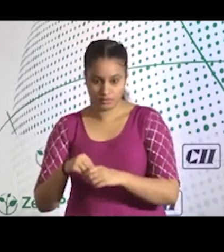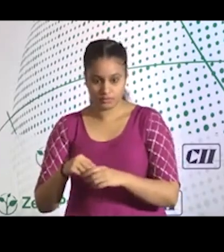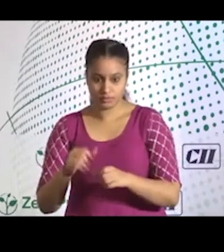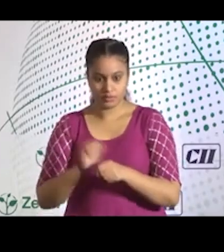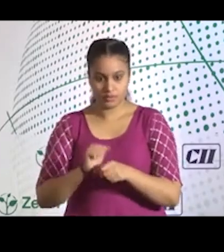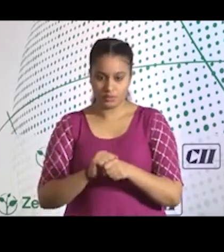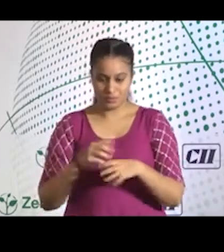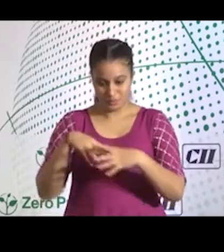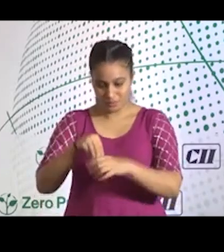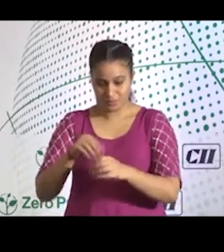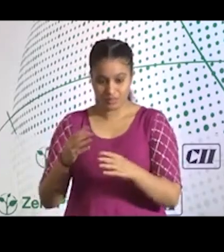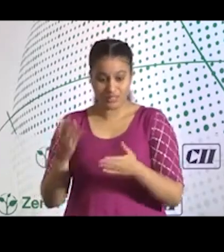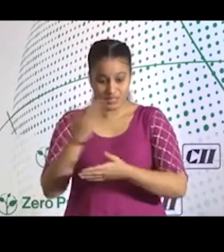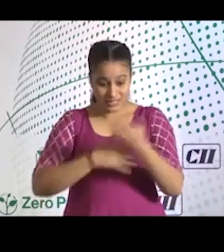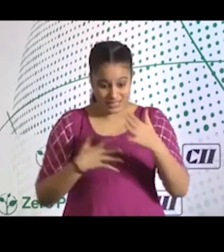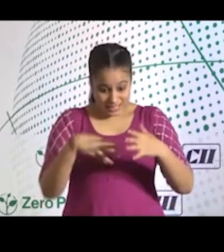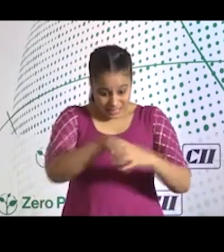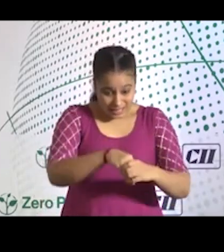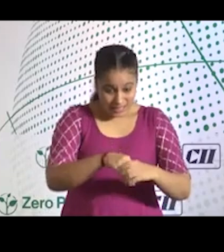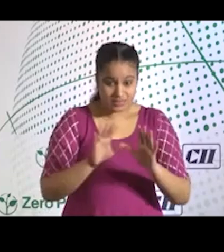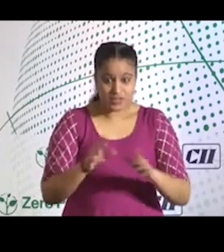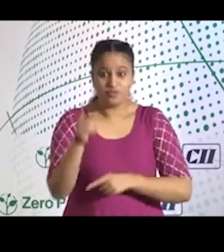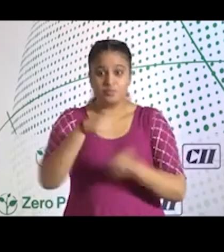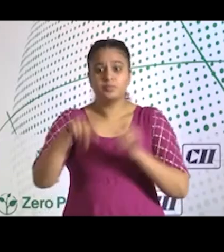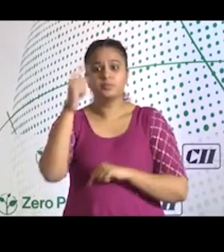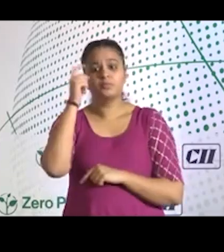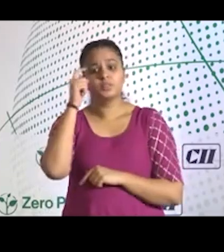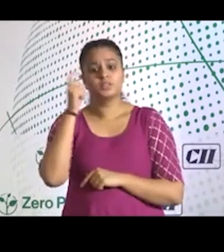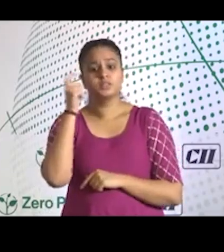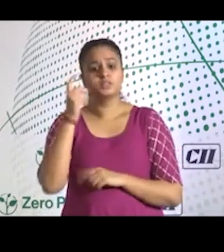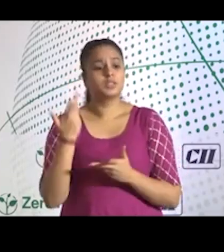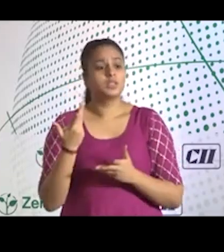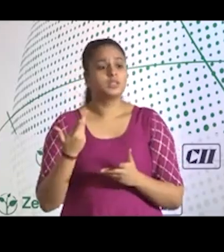where we have people who can pink create product